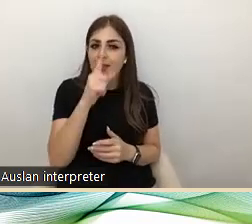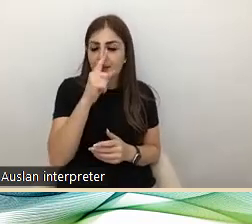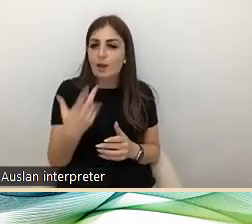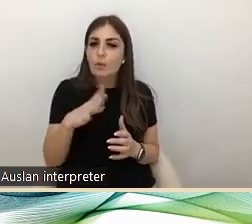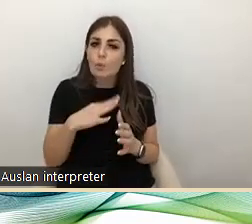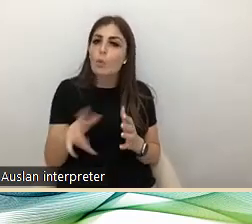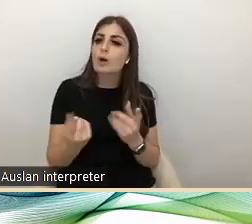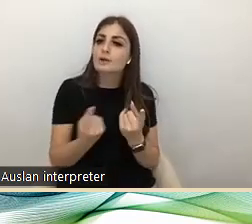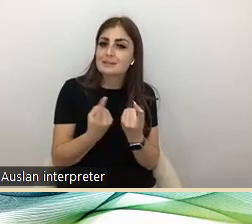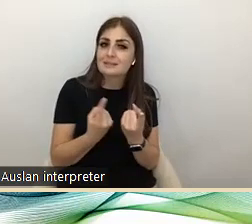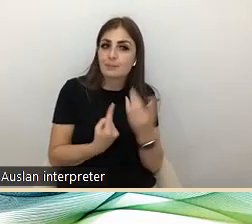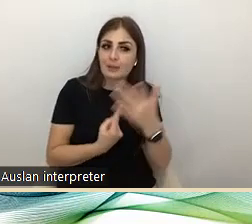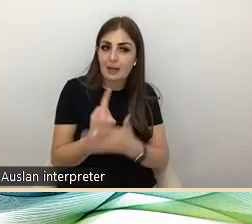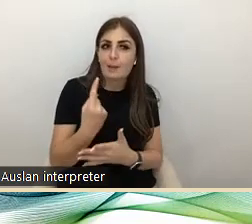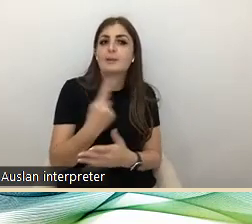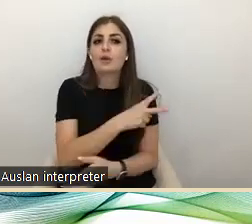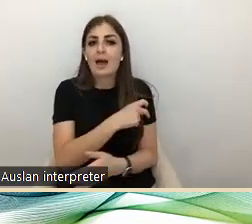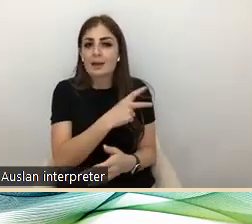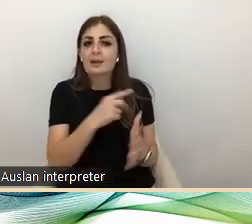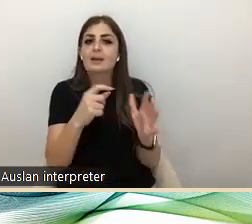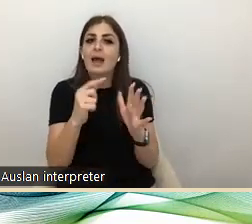not yet had a final hearing in their matter.